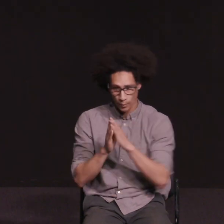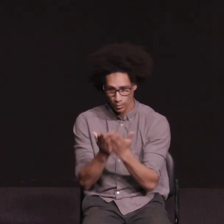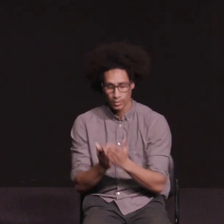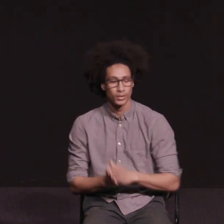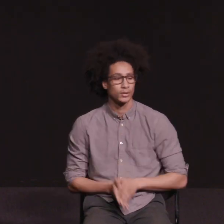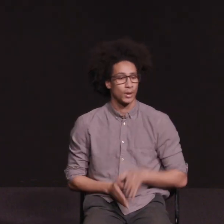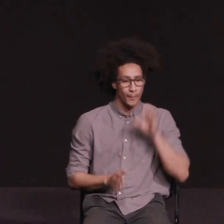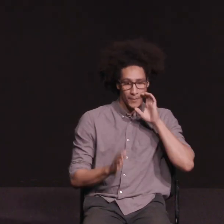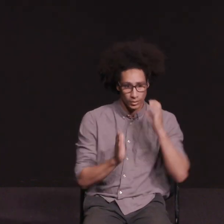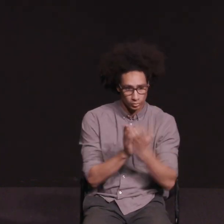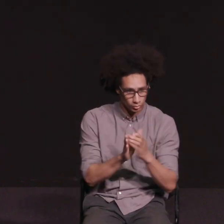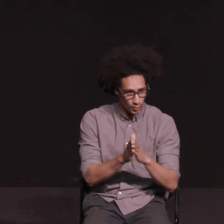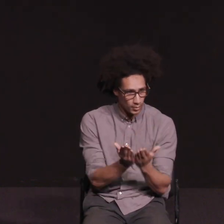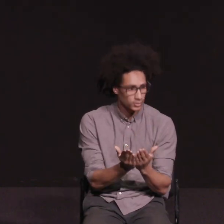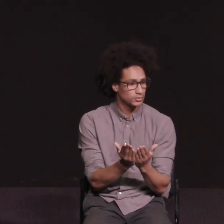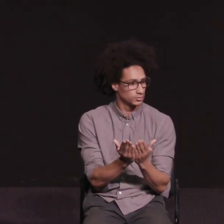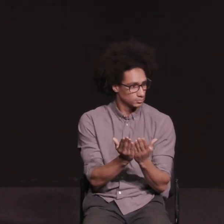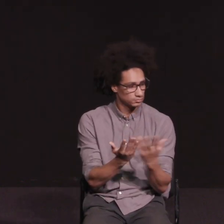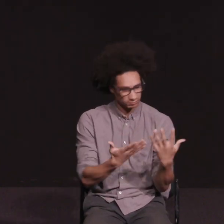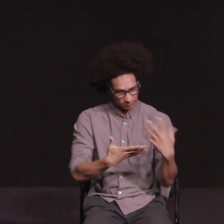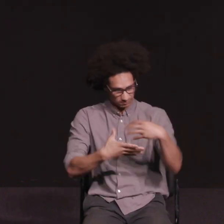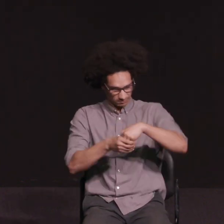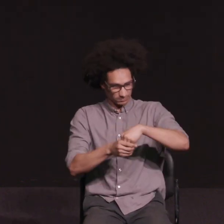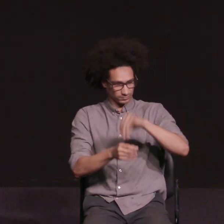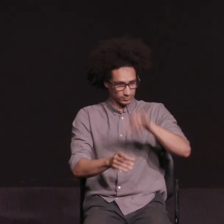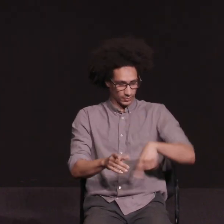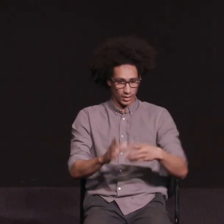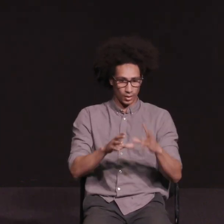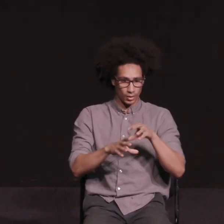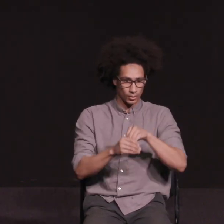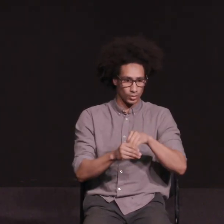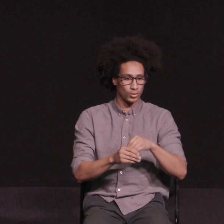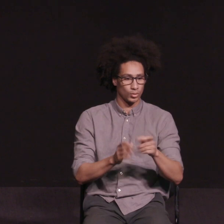picture books that include illustrations by Faith Ringgold,